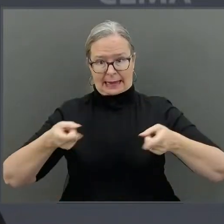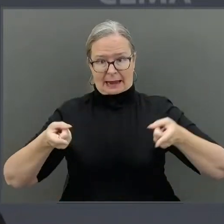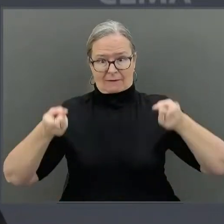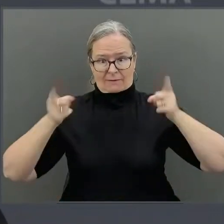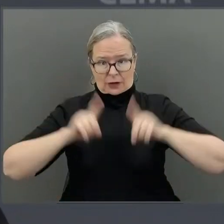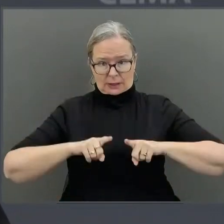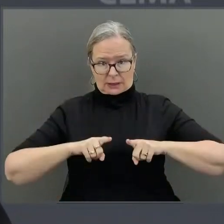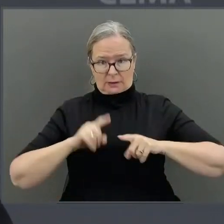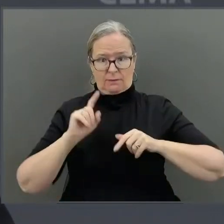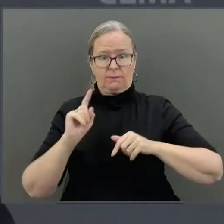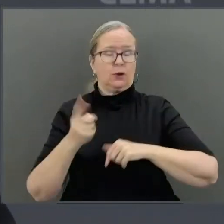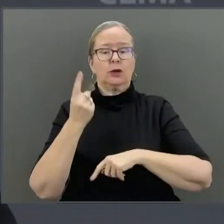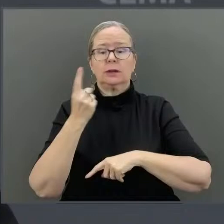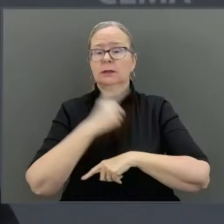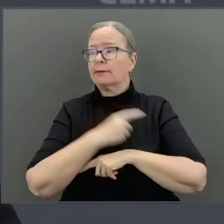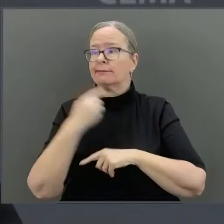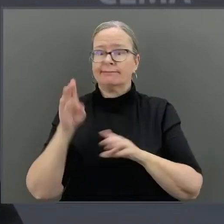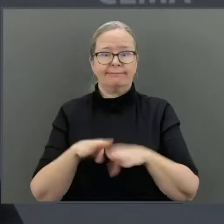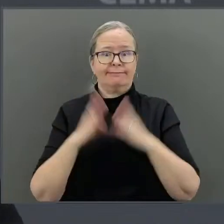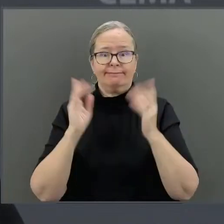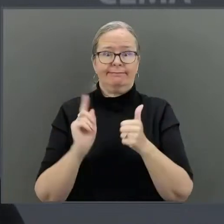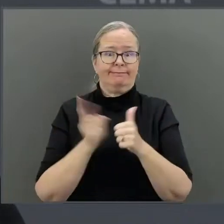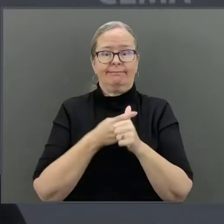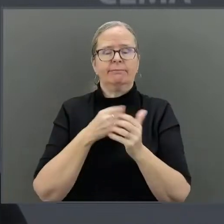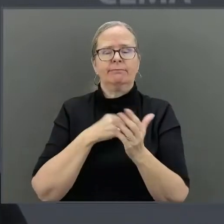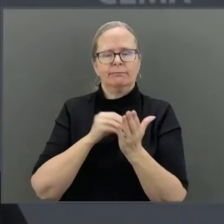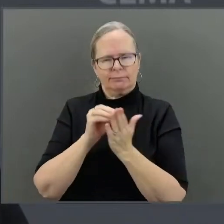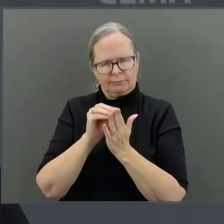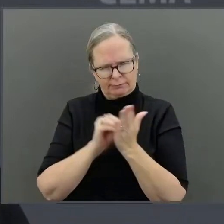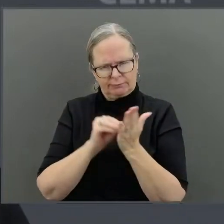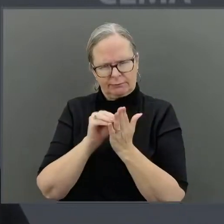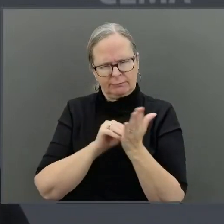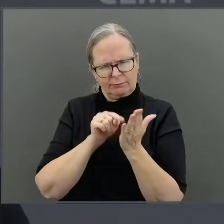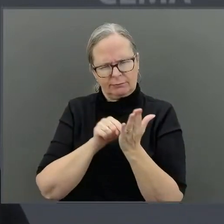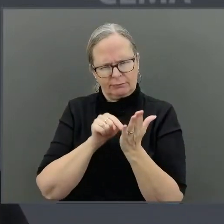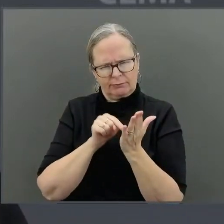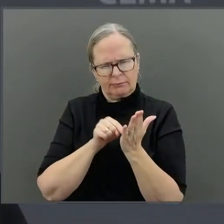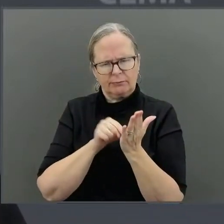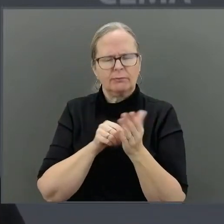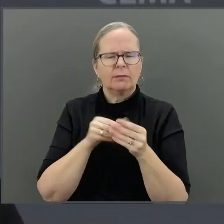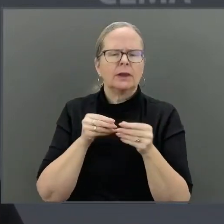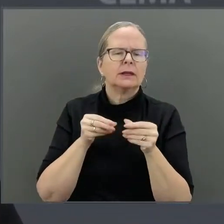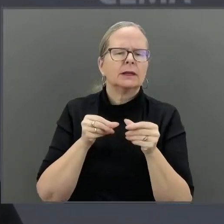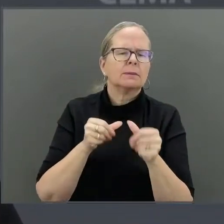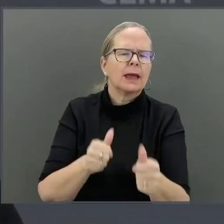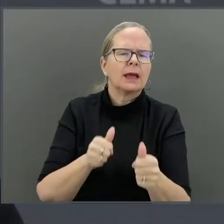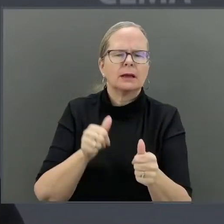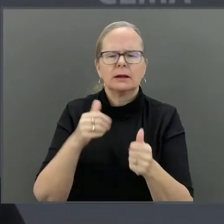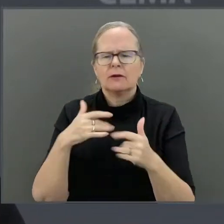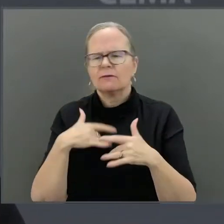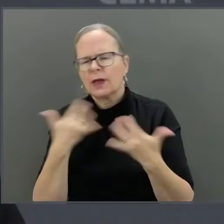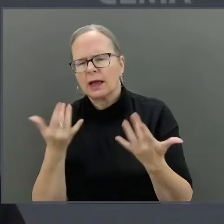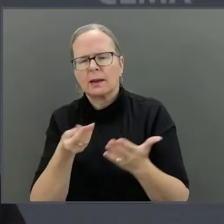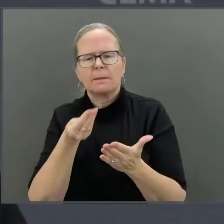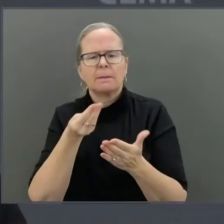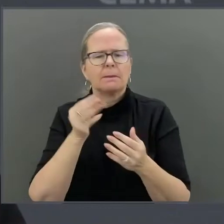this event from the cost of the materials to the work hours to contractor supports and Machinery it